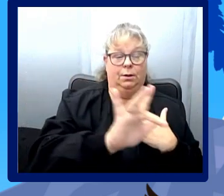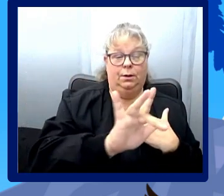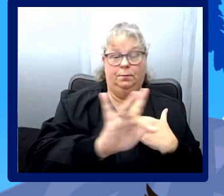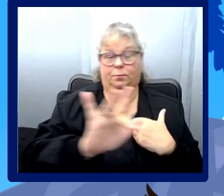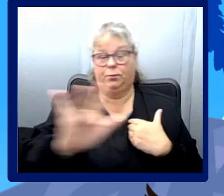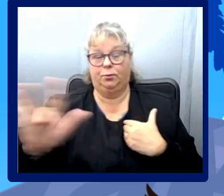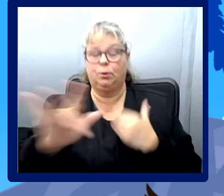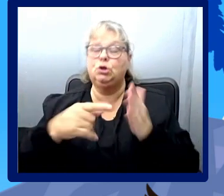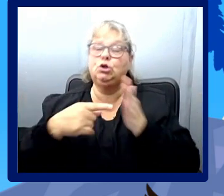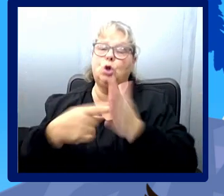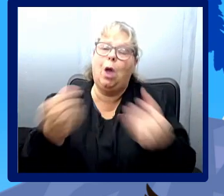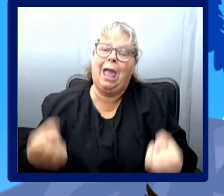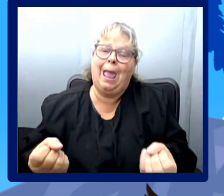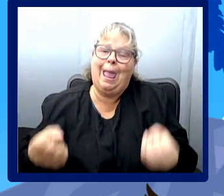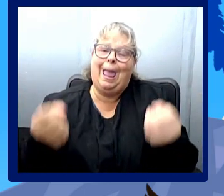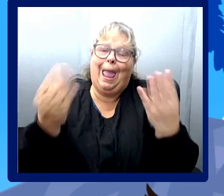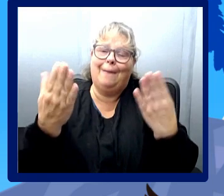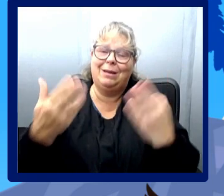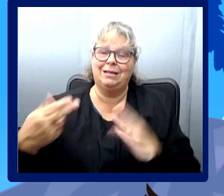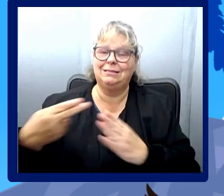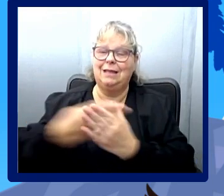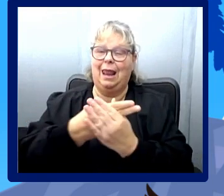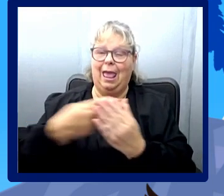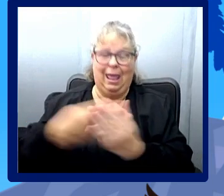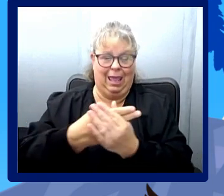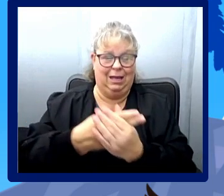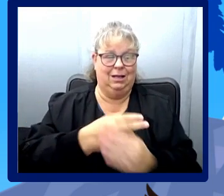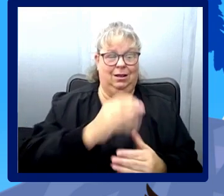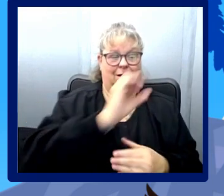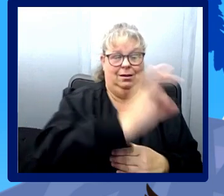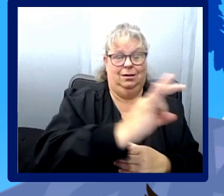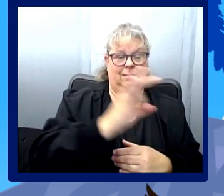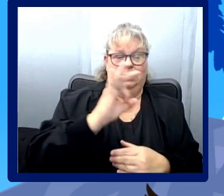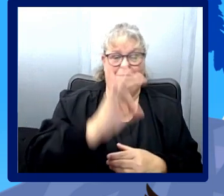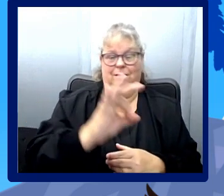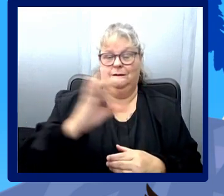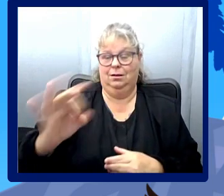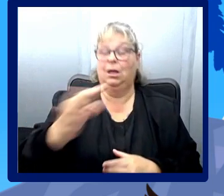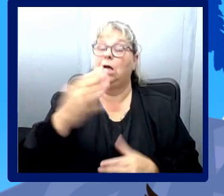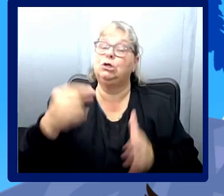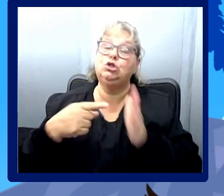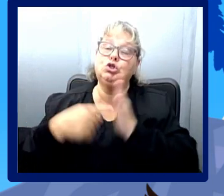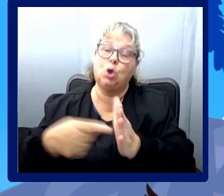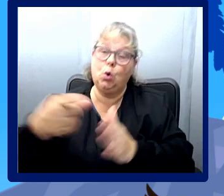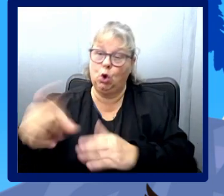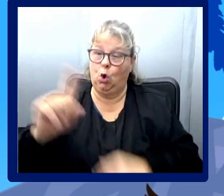that takes the students through the Welcome Mat and to the first page that we want them to see.